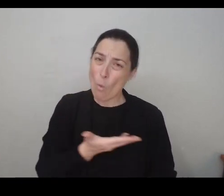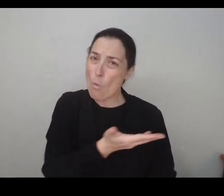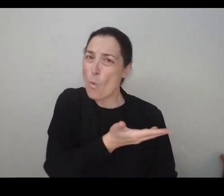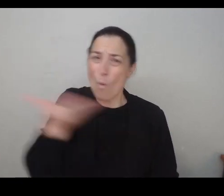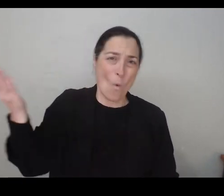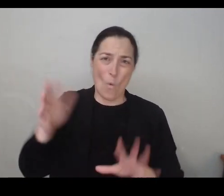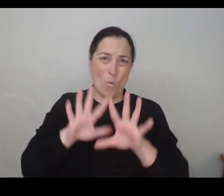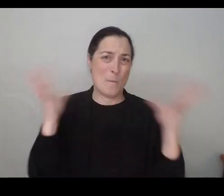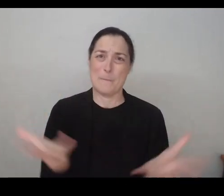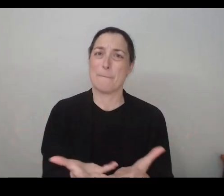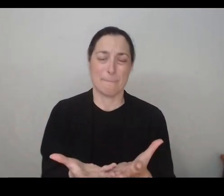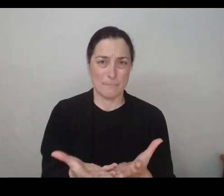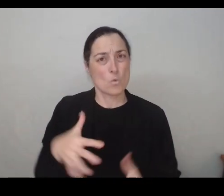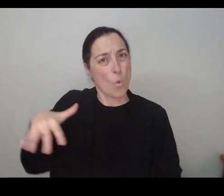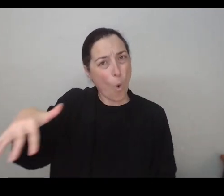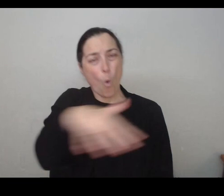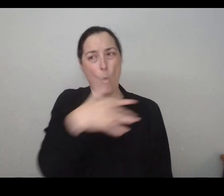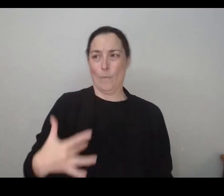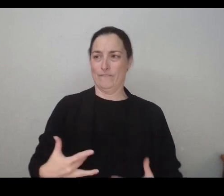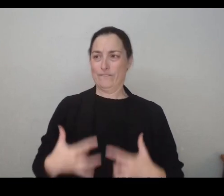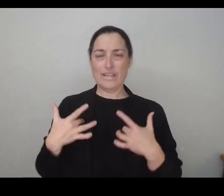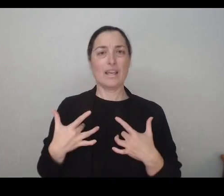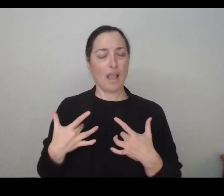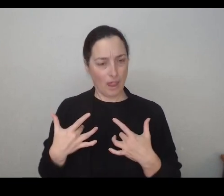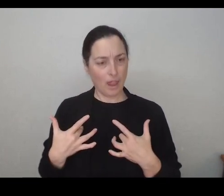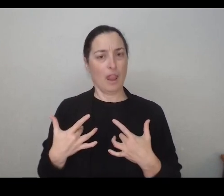We all feel that we are at a essential turning point,